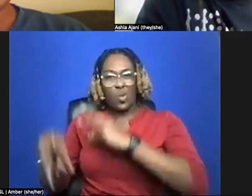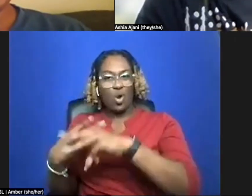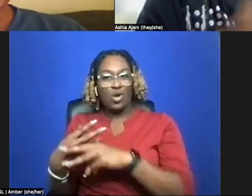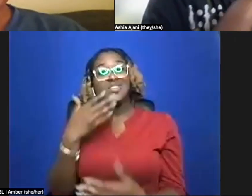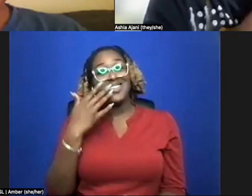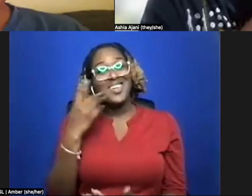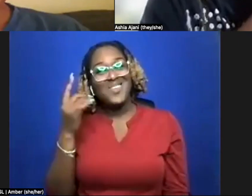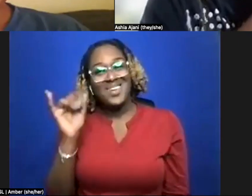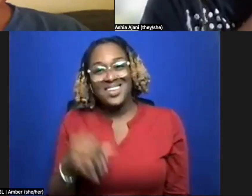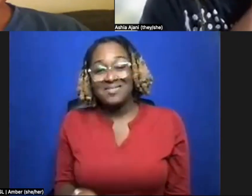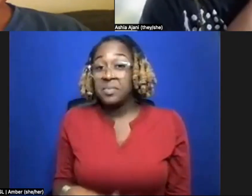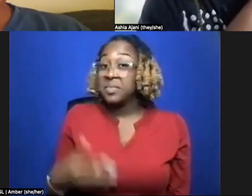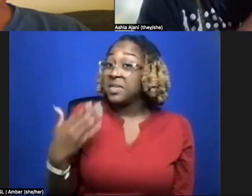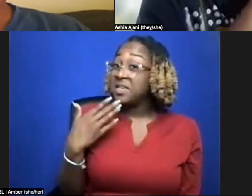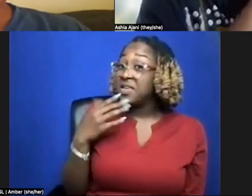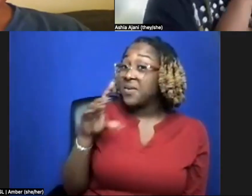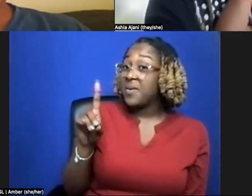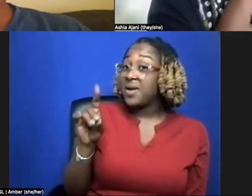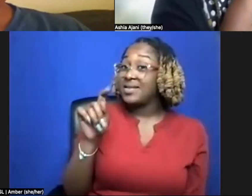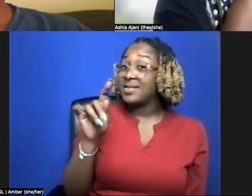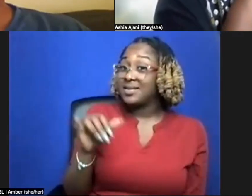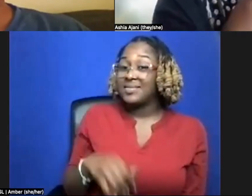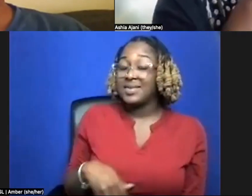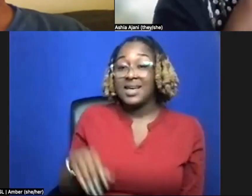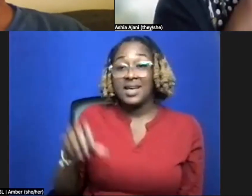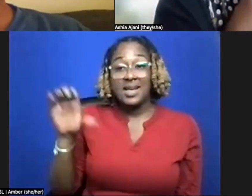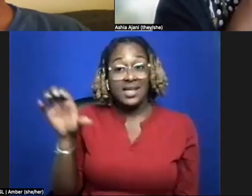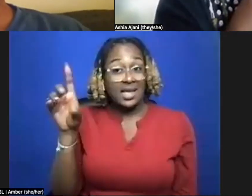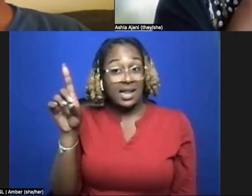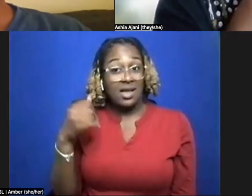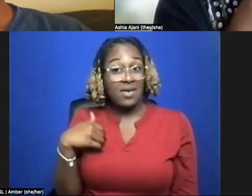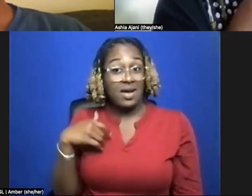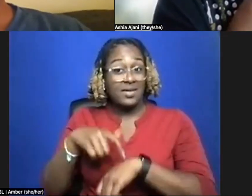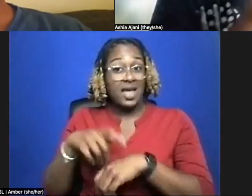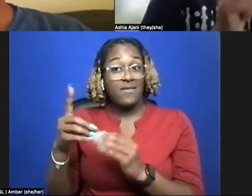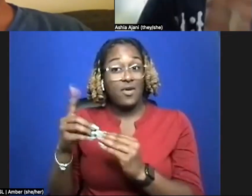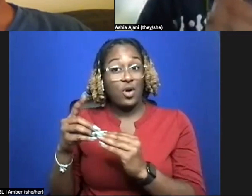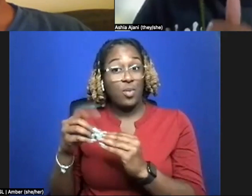Thank you, Destiny. CD, do we have time for one more question? Definitely, yes.